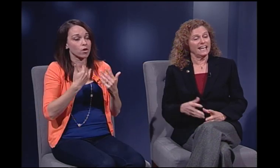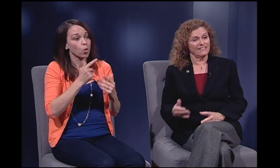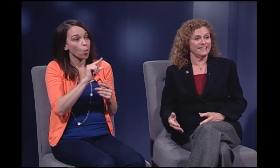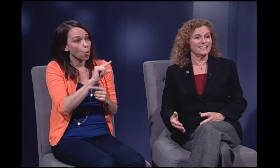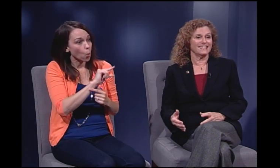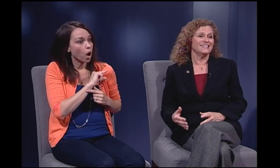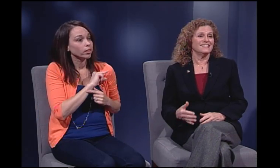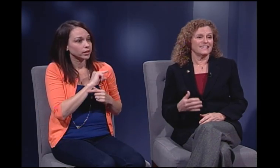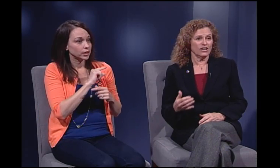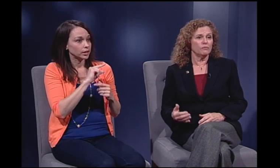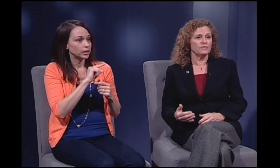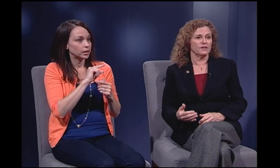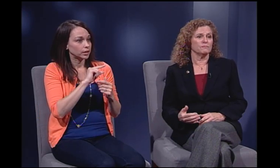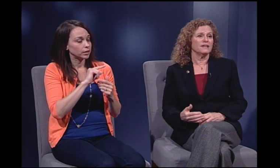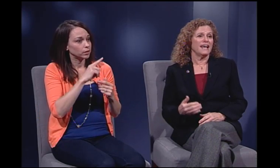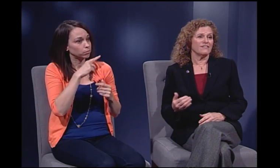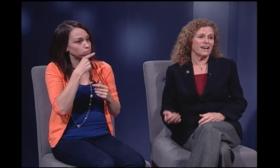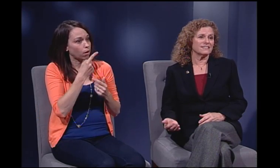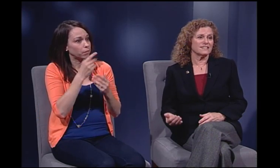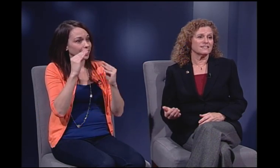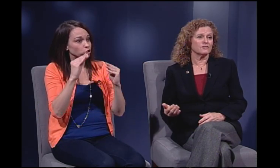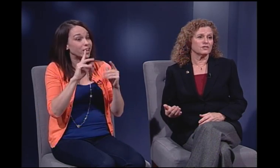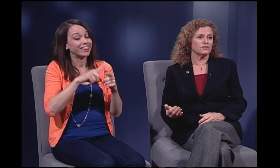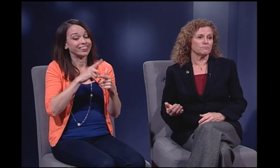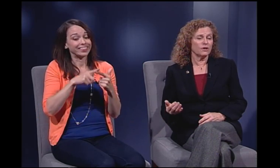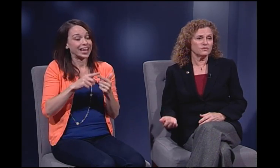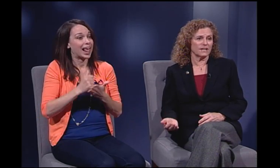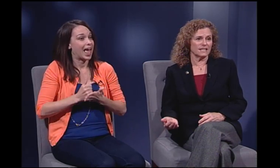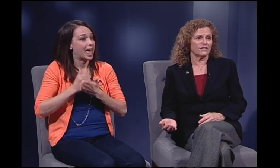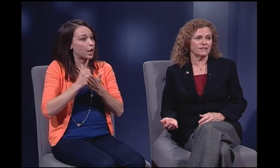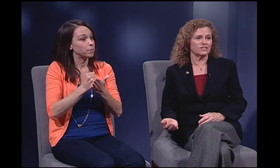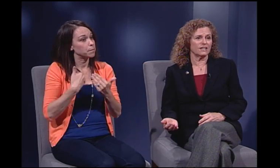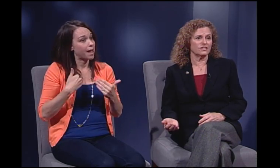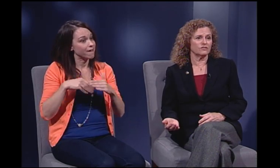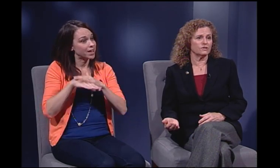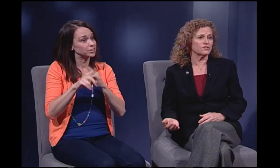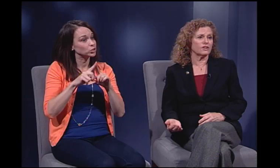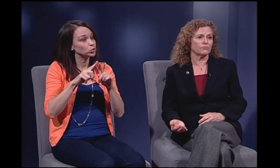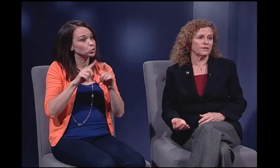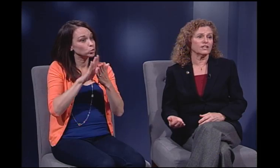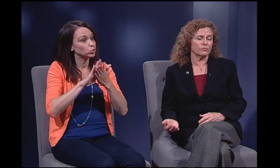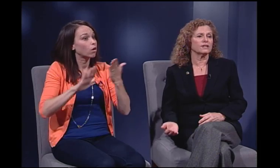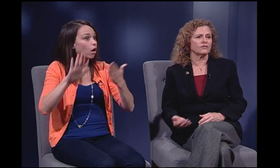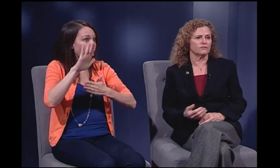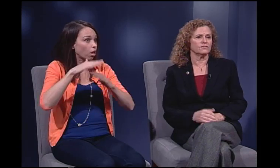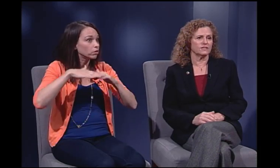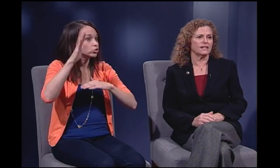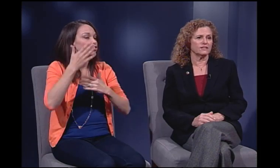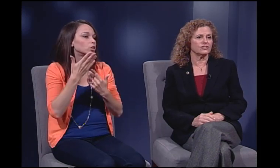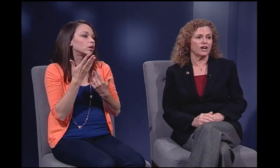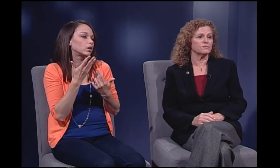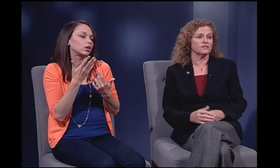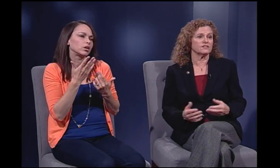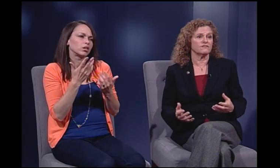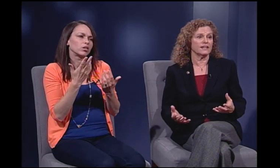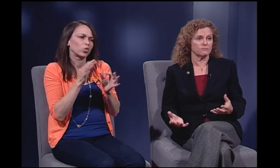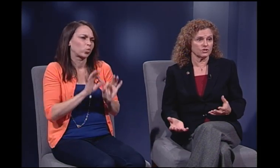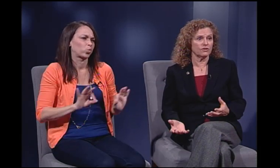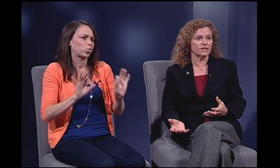and then to help them have access to post-secondary education which is really critical for today's jobs since the vast majority